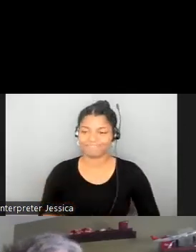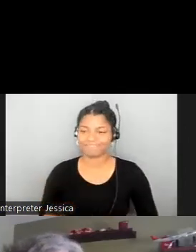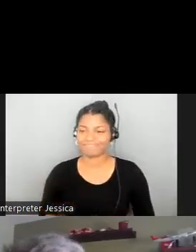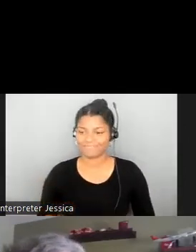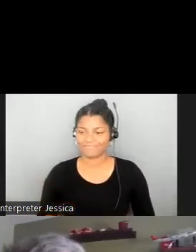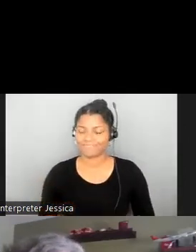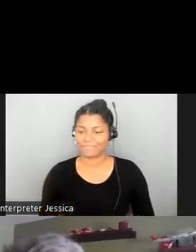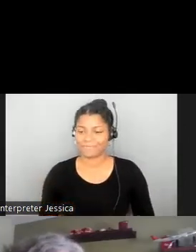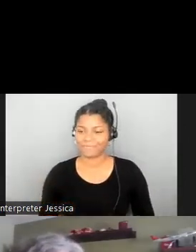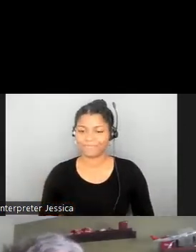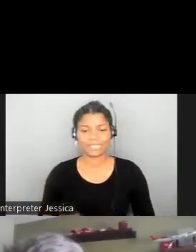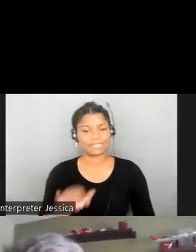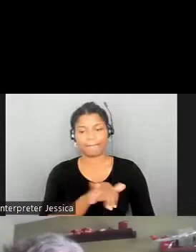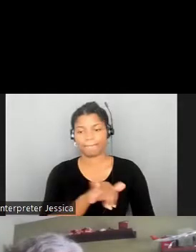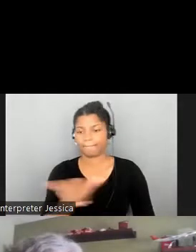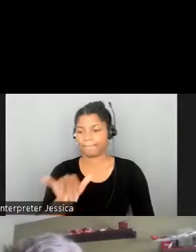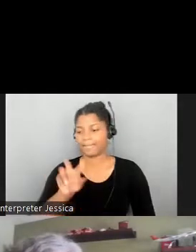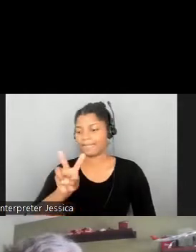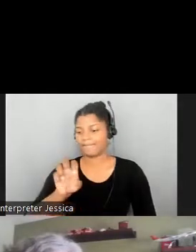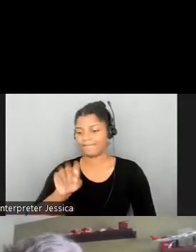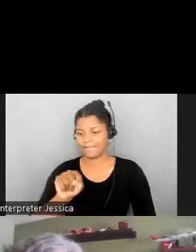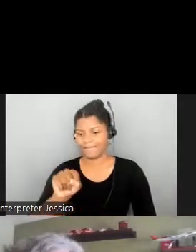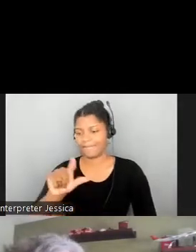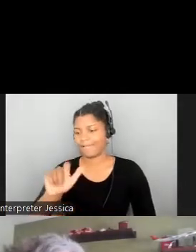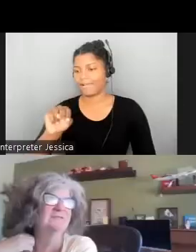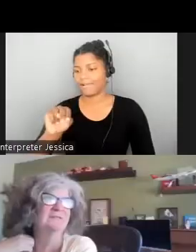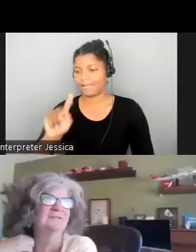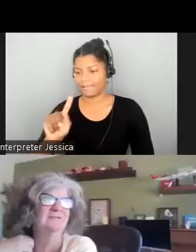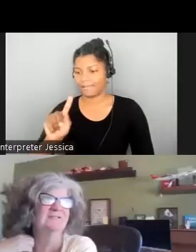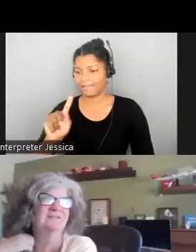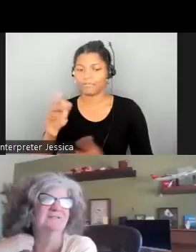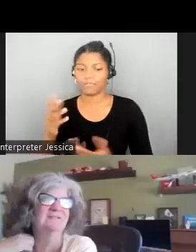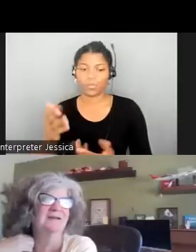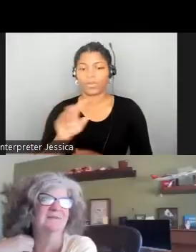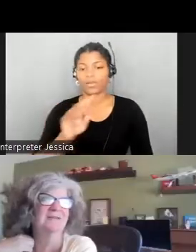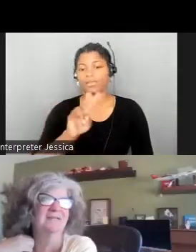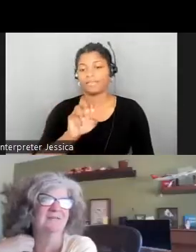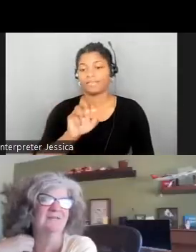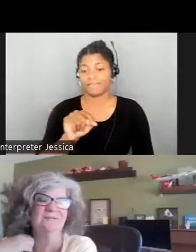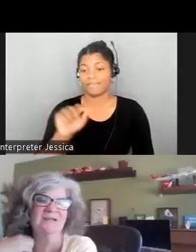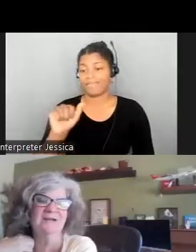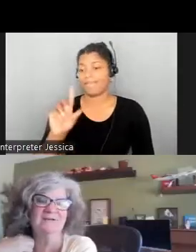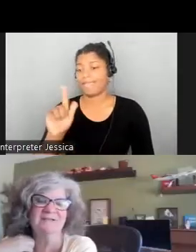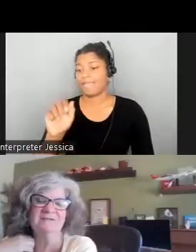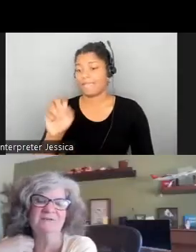Same with the Veterans Administration and the local counties.